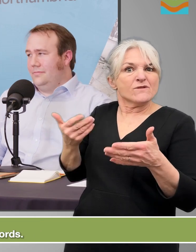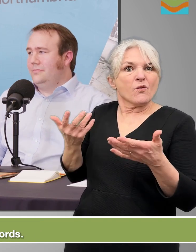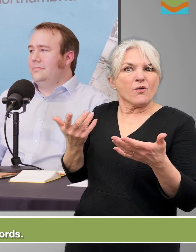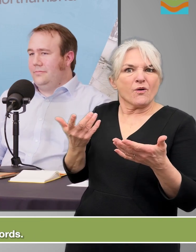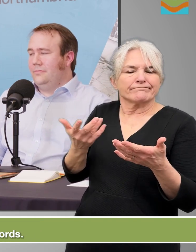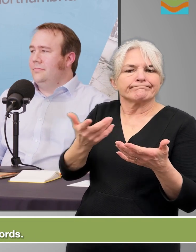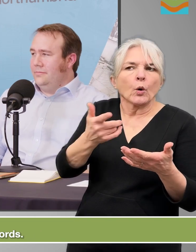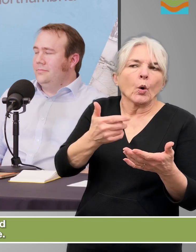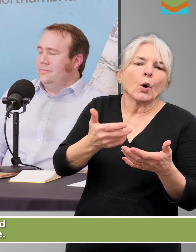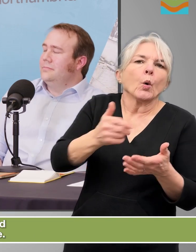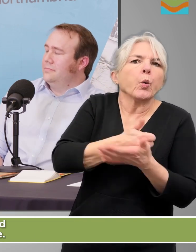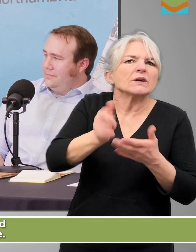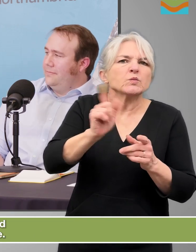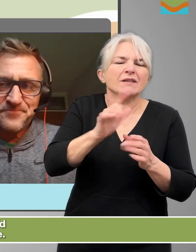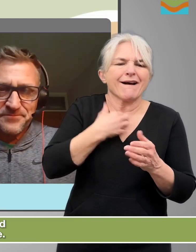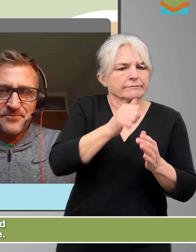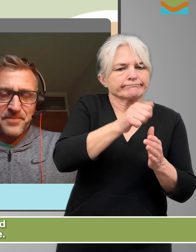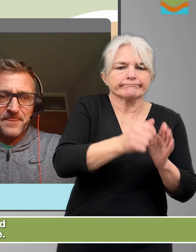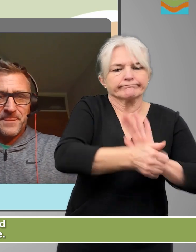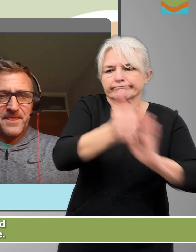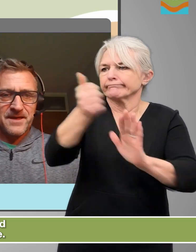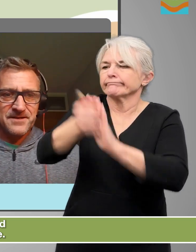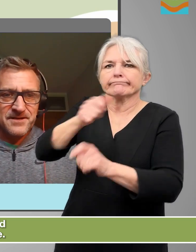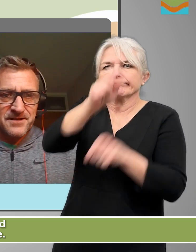ask them for their paper records. And typically those would be somewhat out of date.